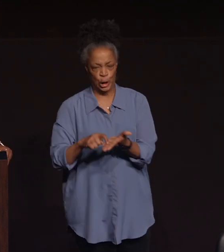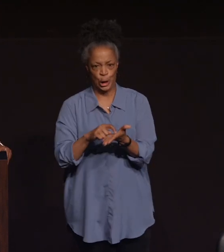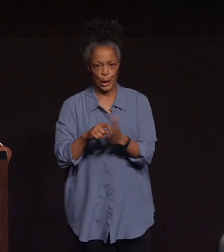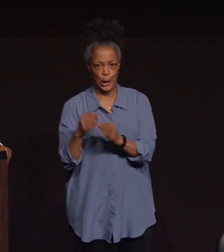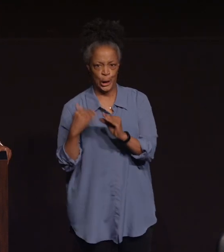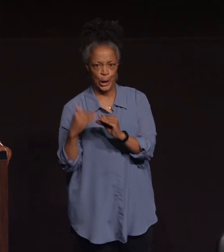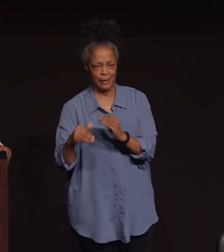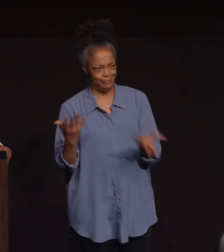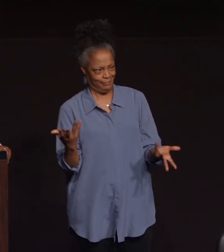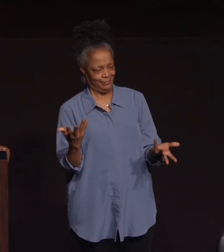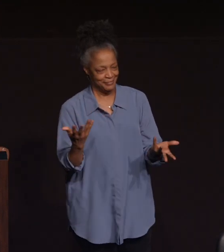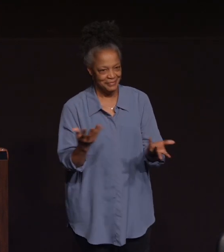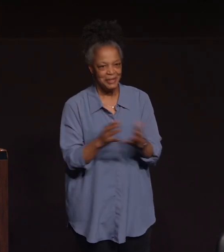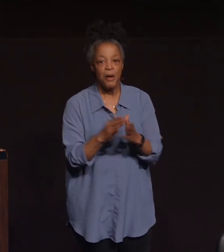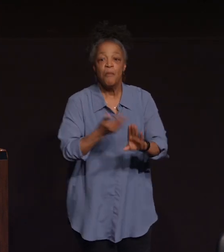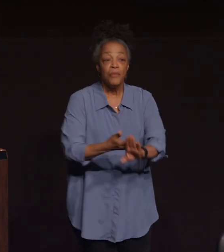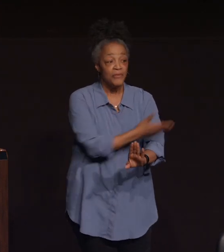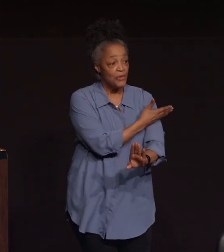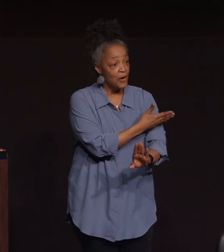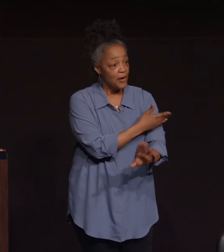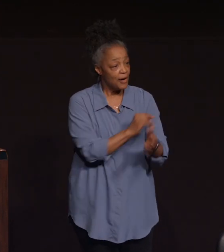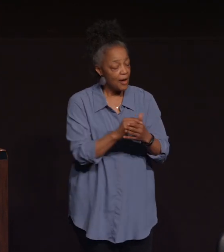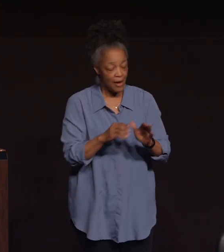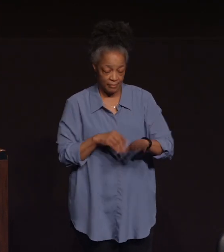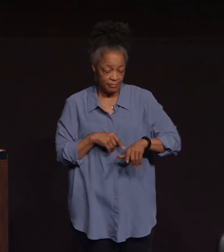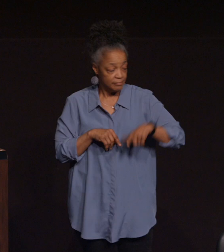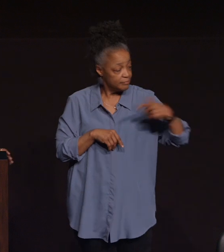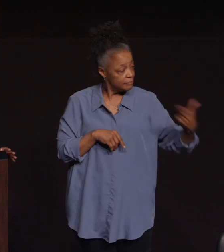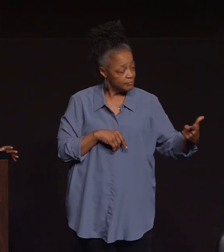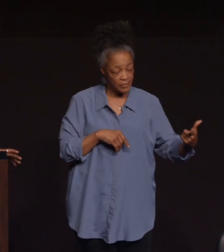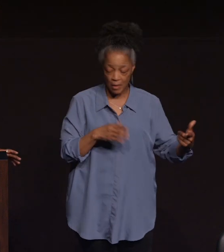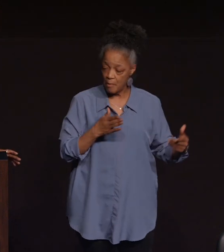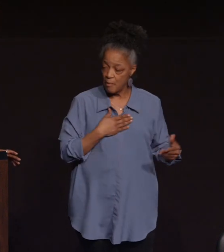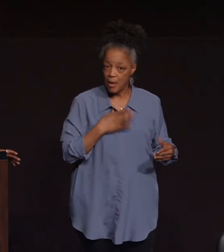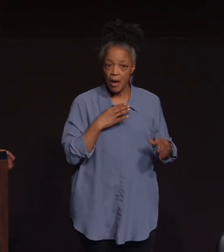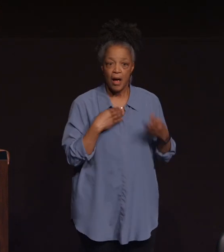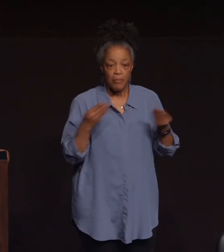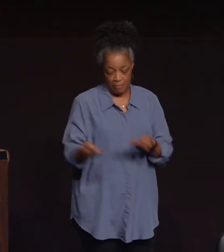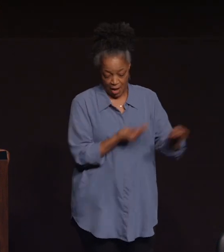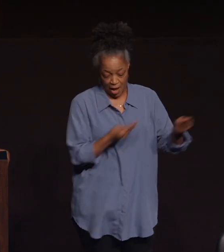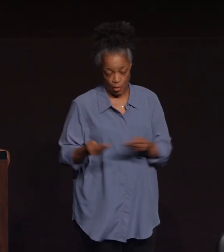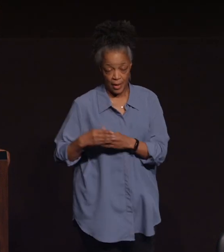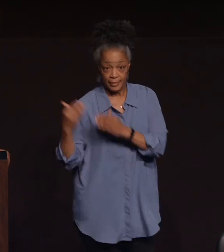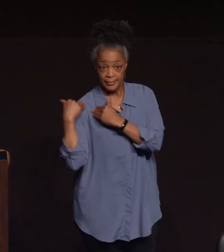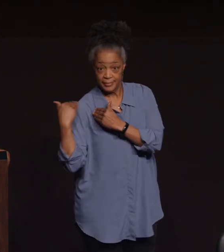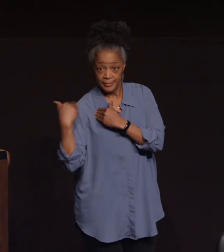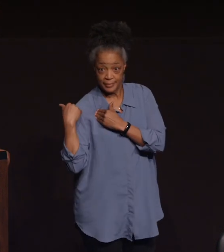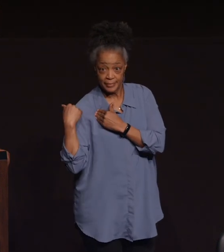And so before I turn to my moderating duties, I want to